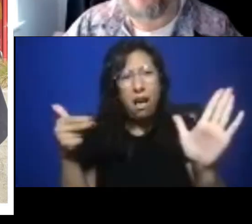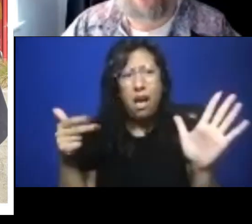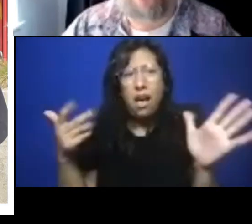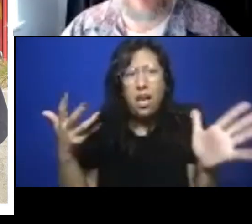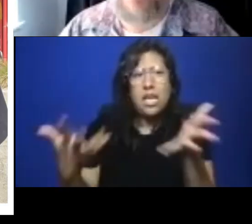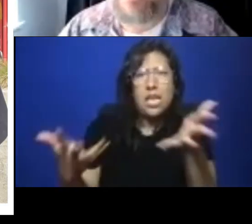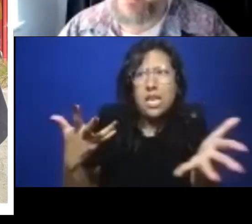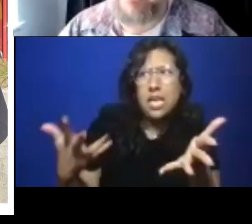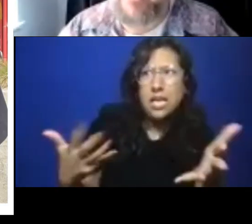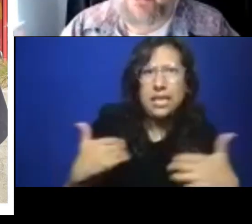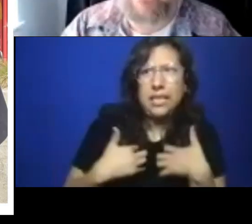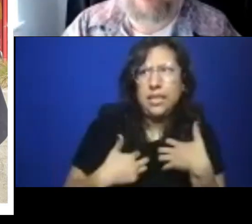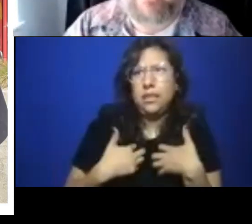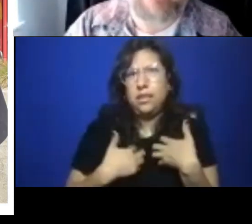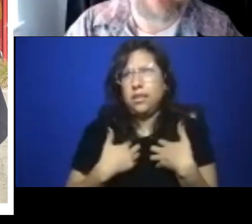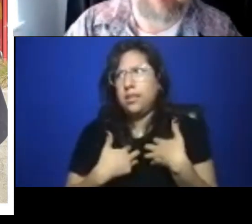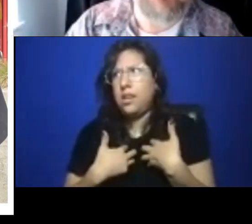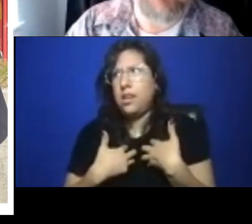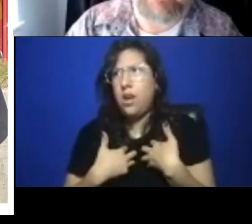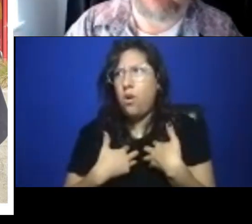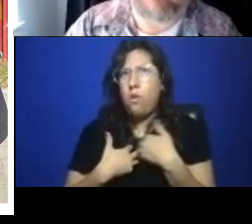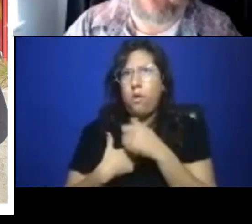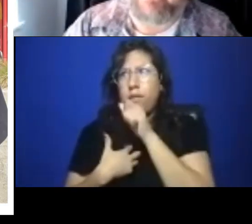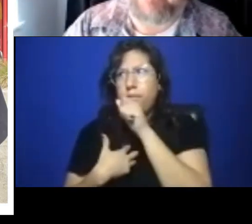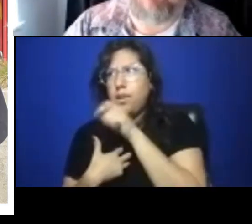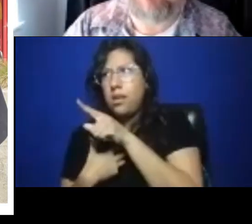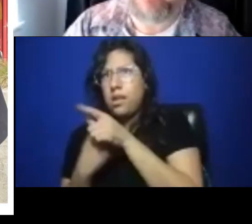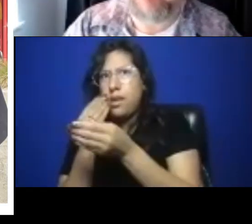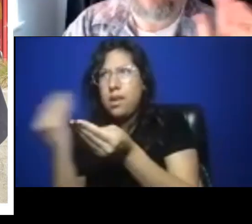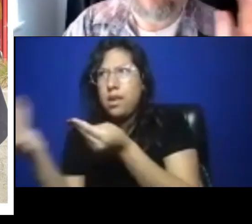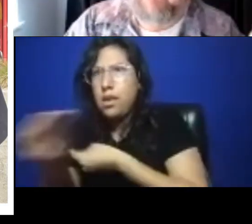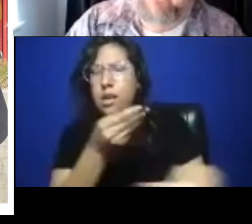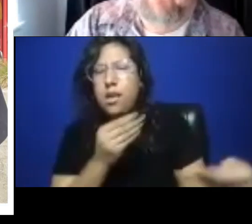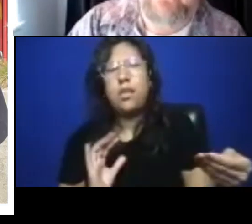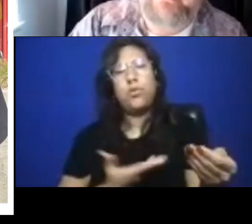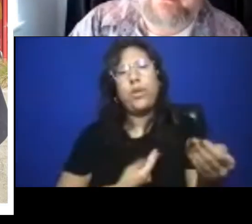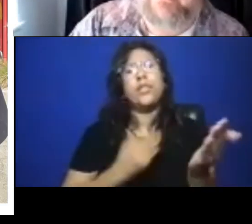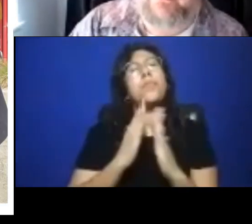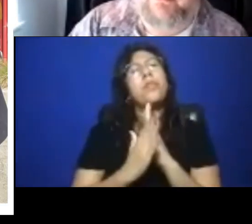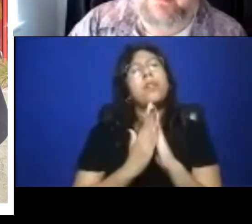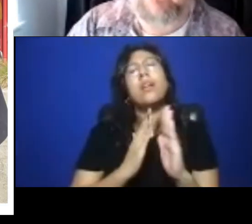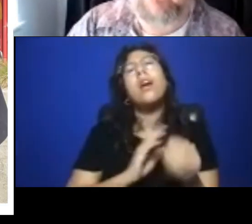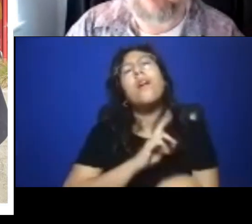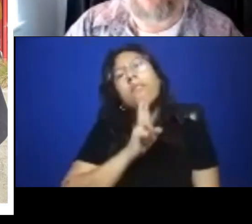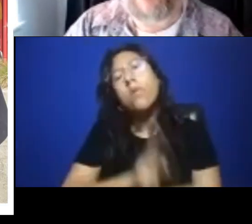what's gonna get circulated in their trans community. And then of course we do need to look at the fact